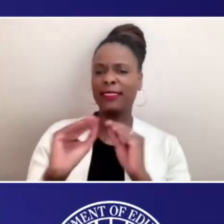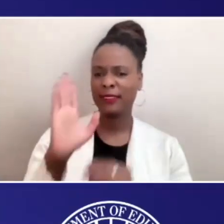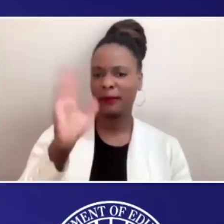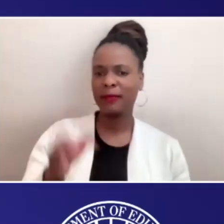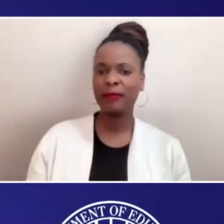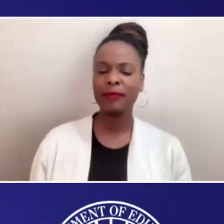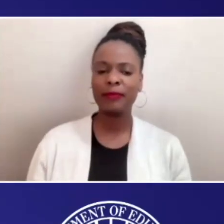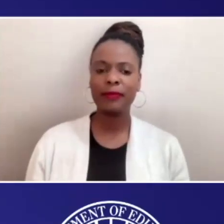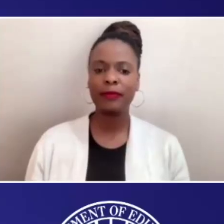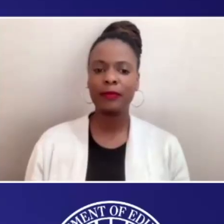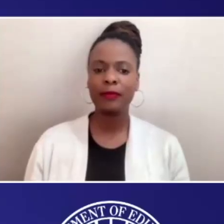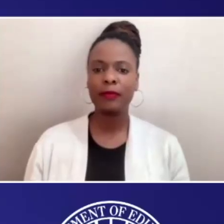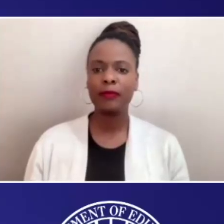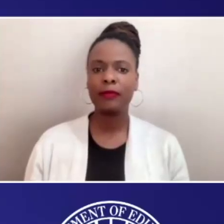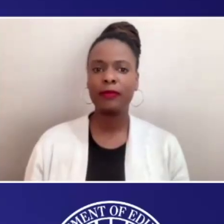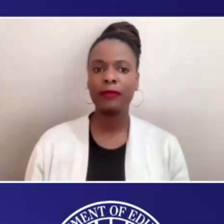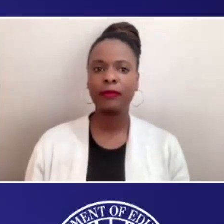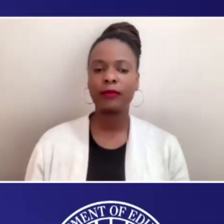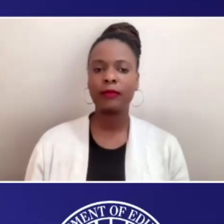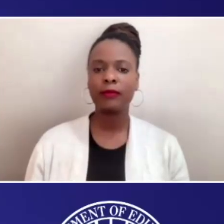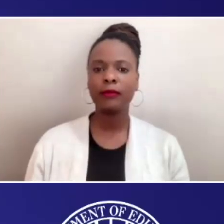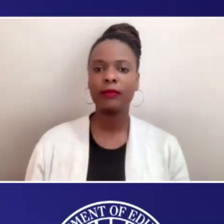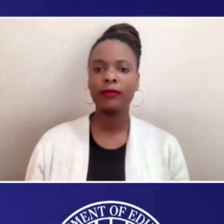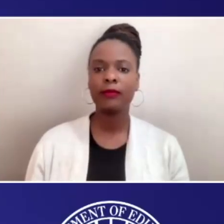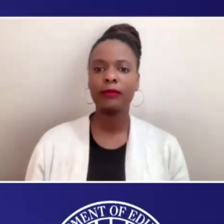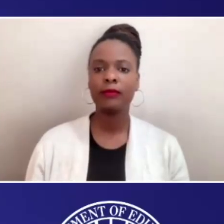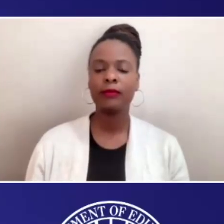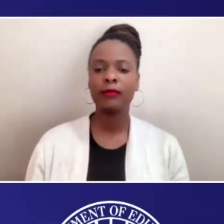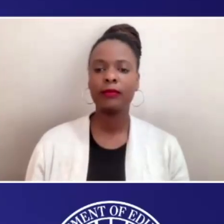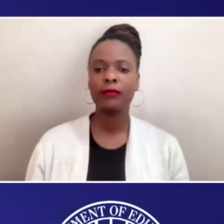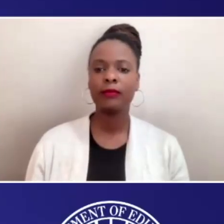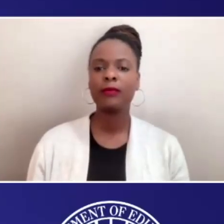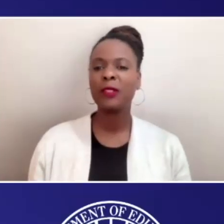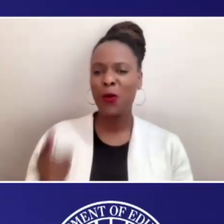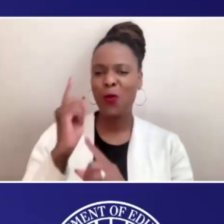Give me just a second to get my bearings about me now.